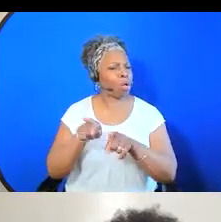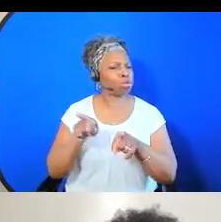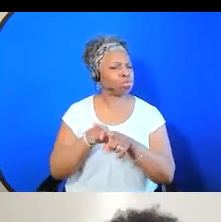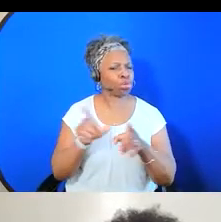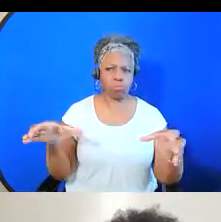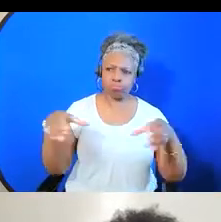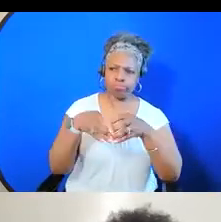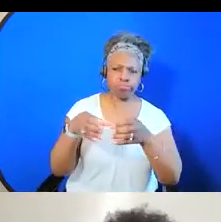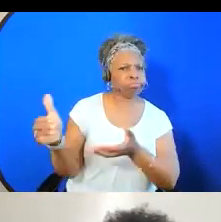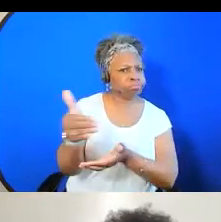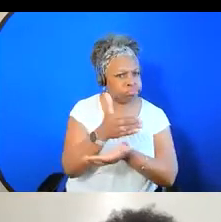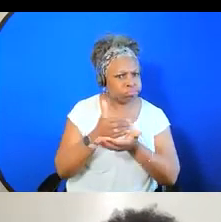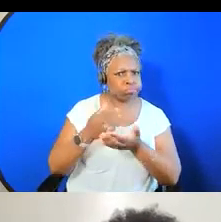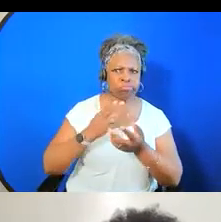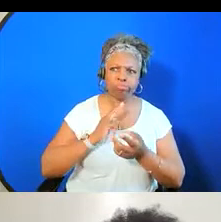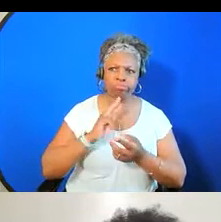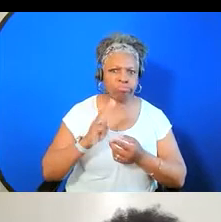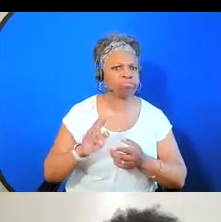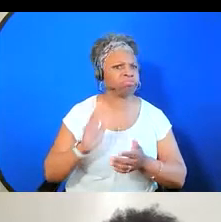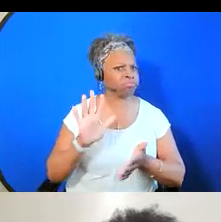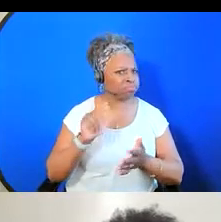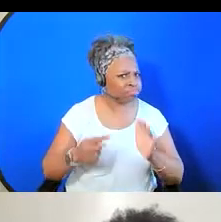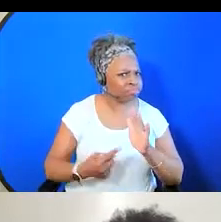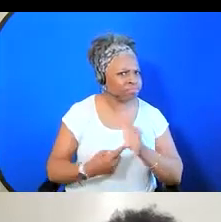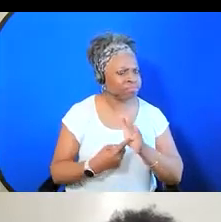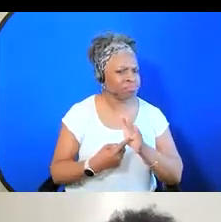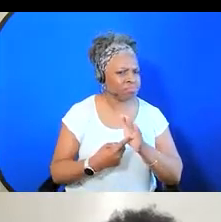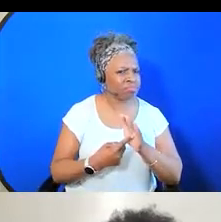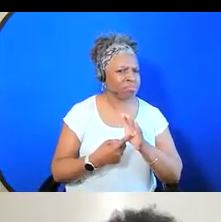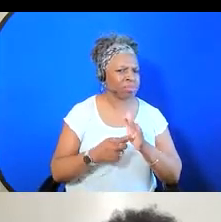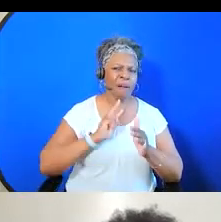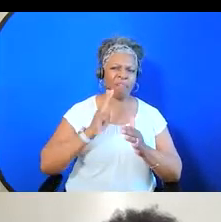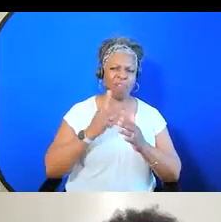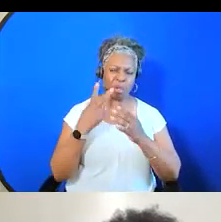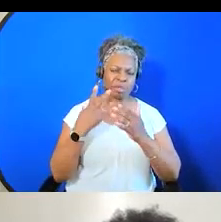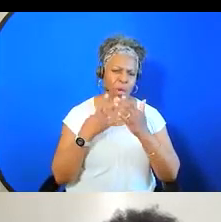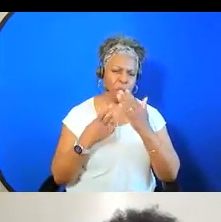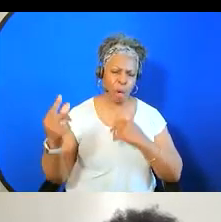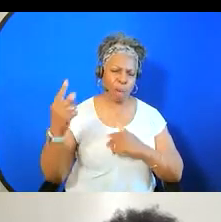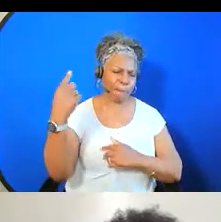No voice is heard alone, but appears as a stream, in a sea of other individual voices.